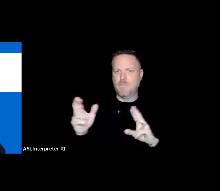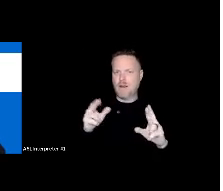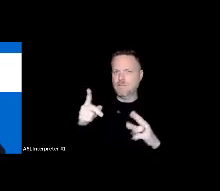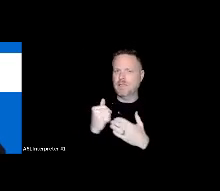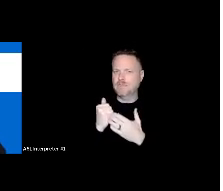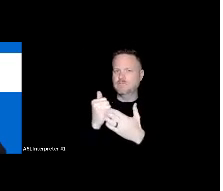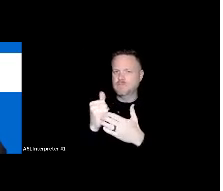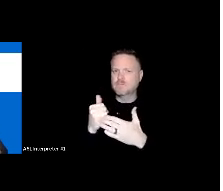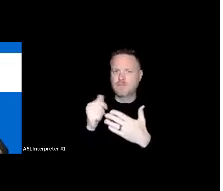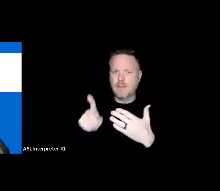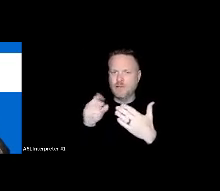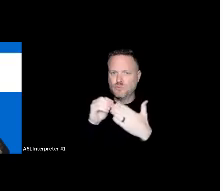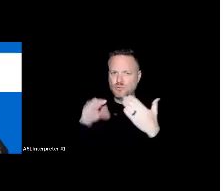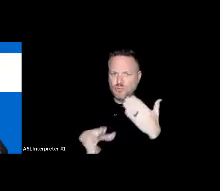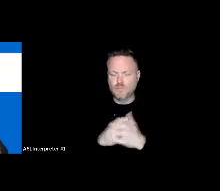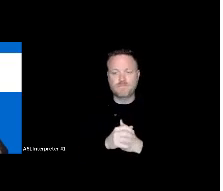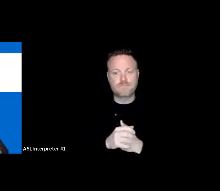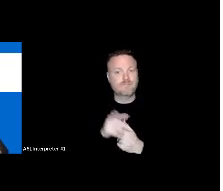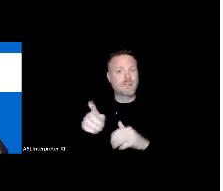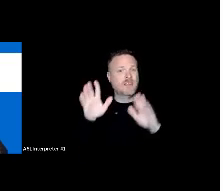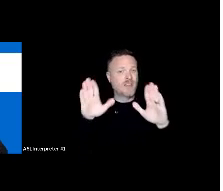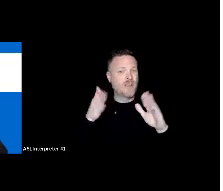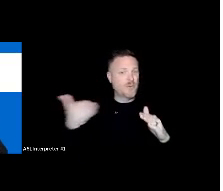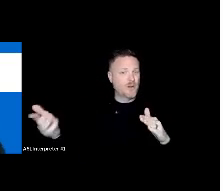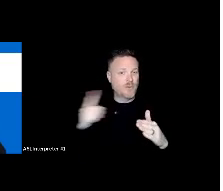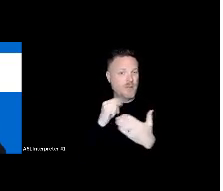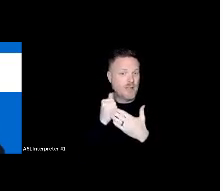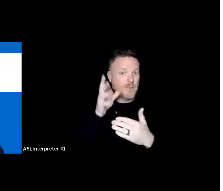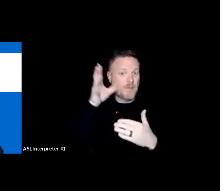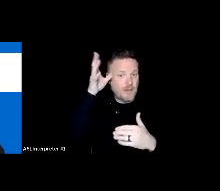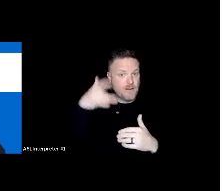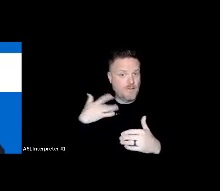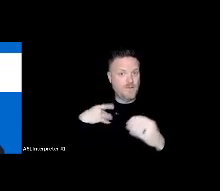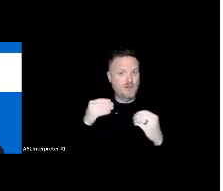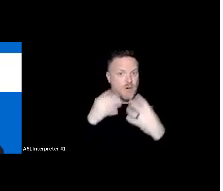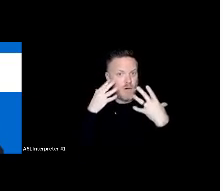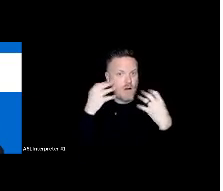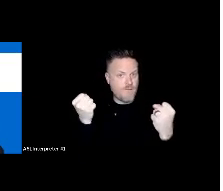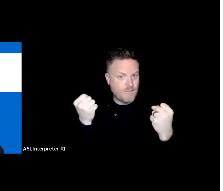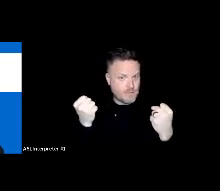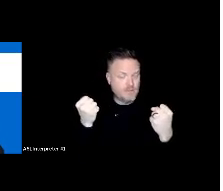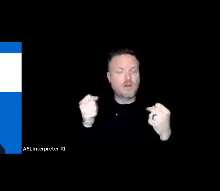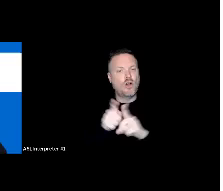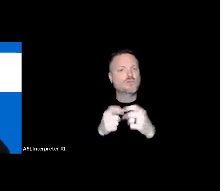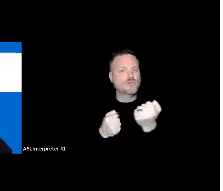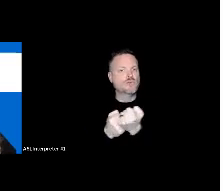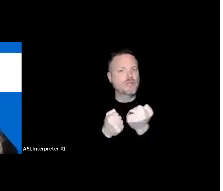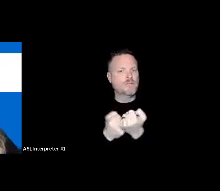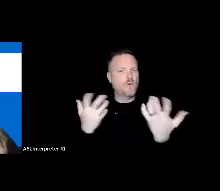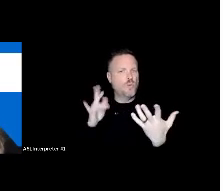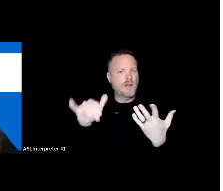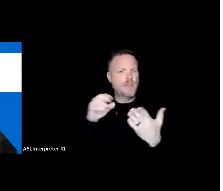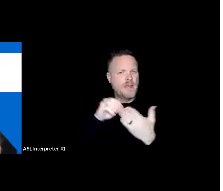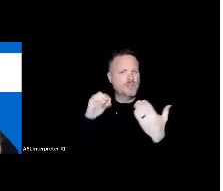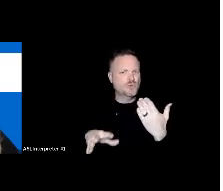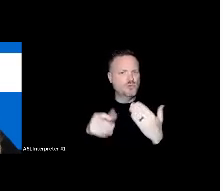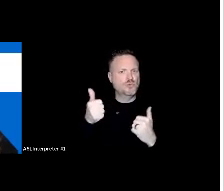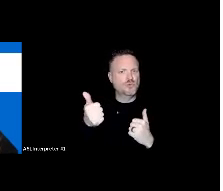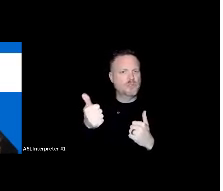This is an awesome way to help the parent feel confident. And reinforce what they may be doing.